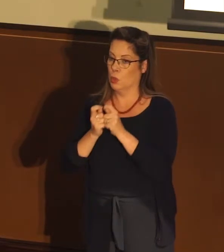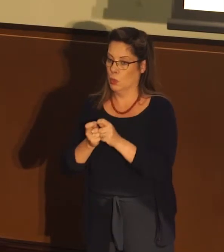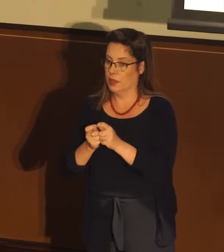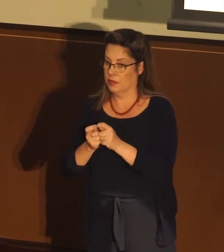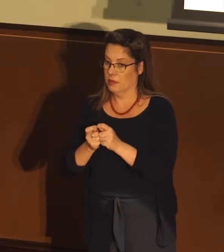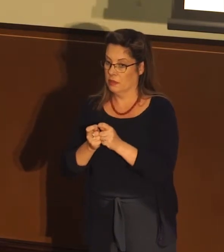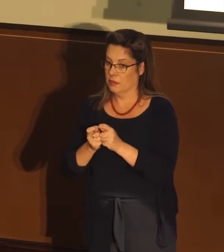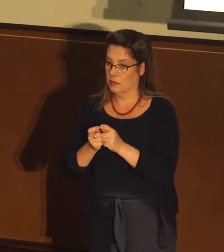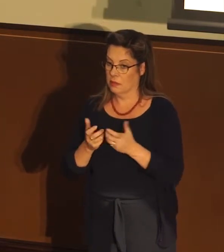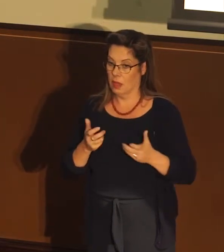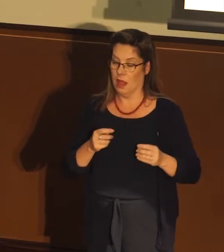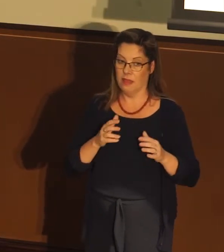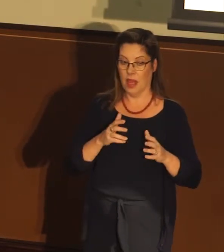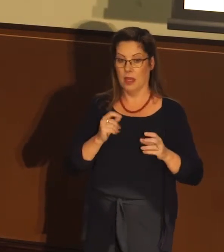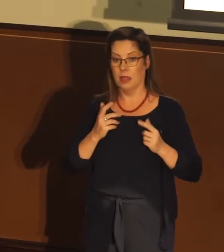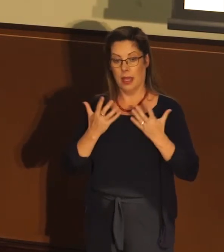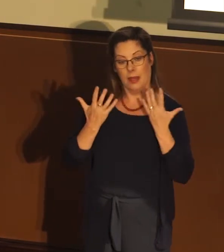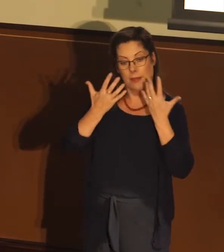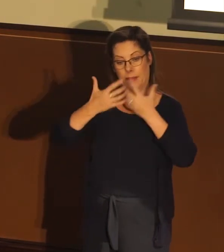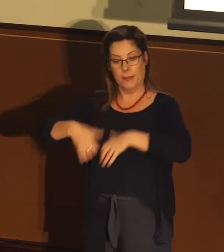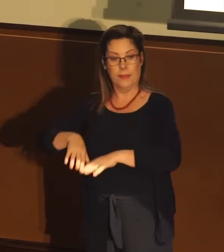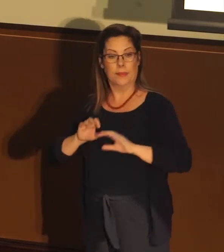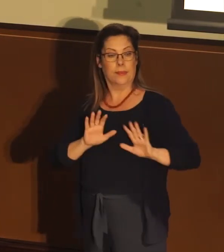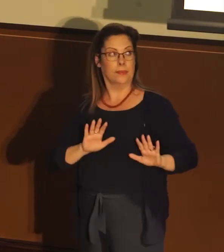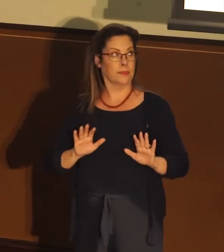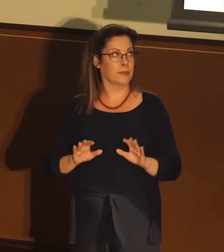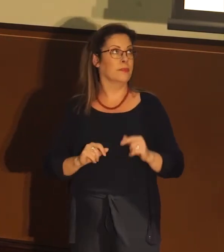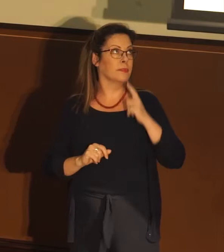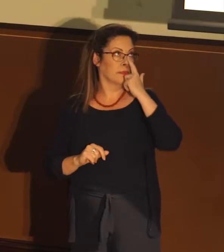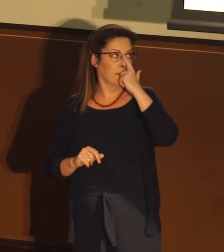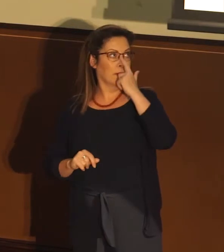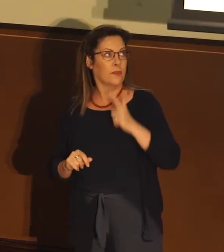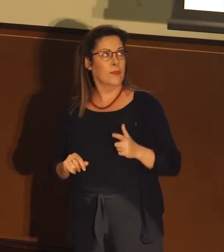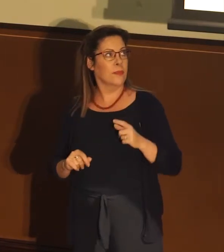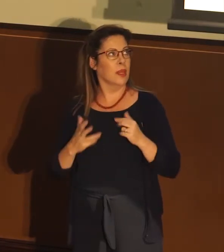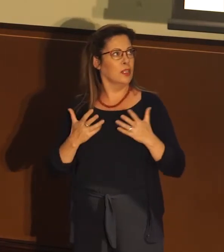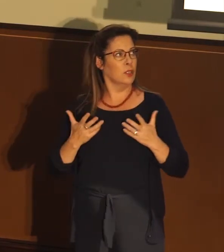to those values that we can possibly have them out there. So, we wanna have built the best team